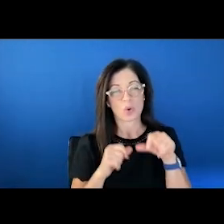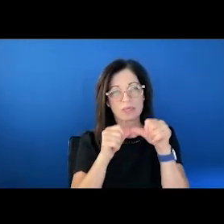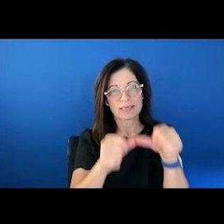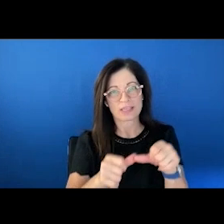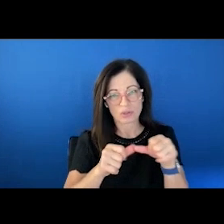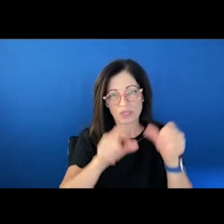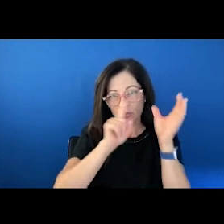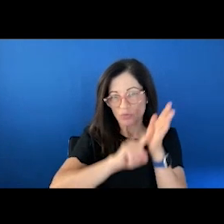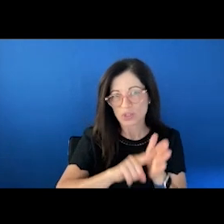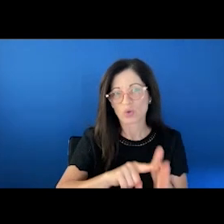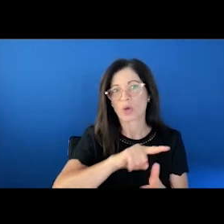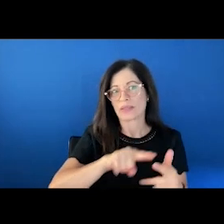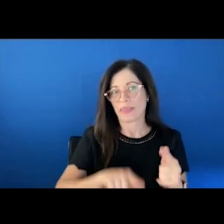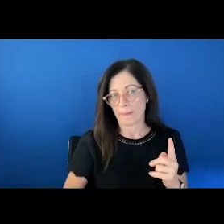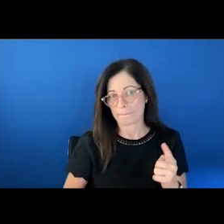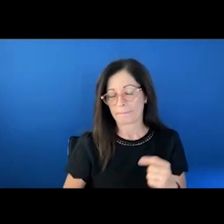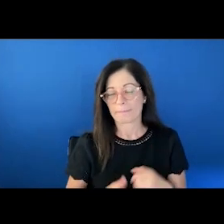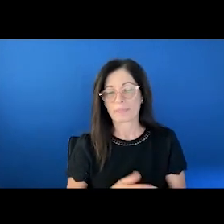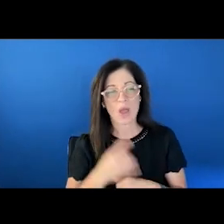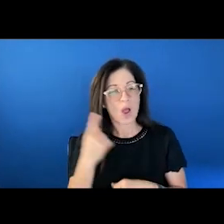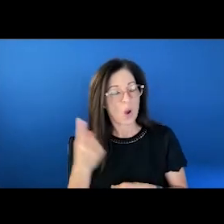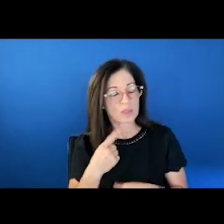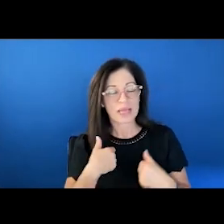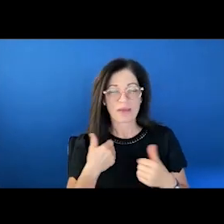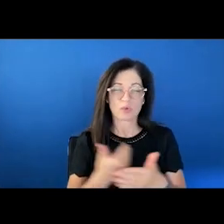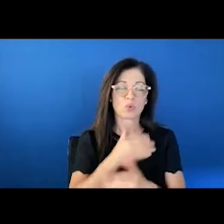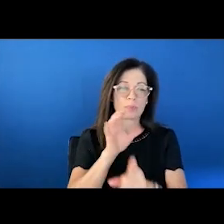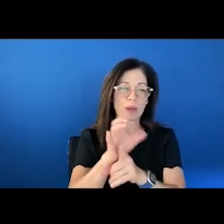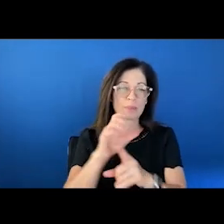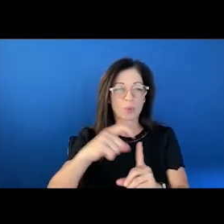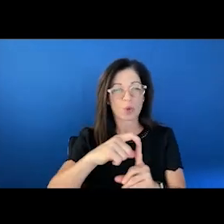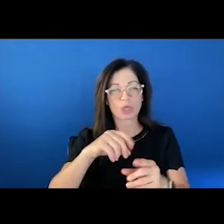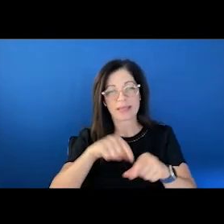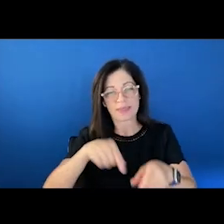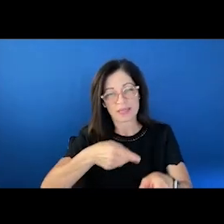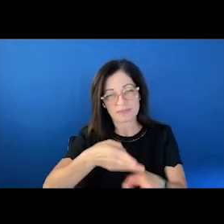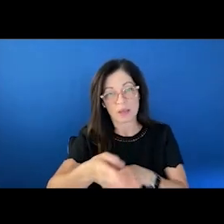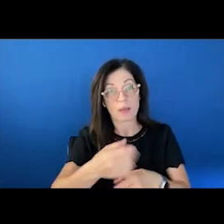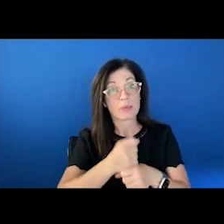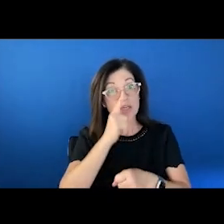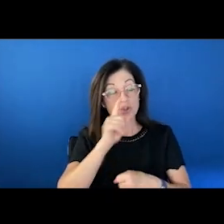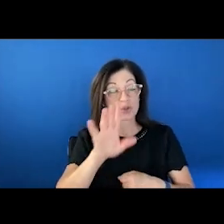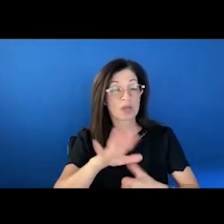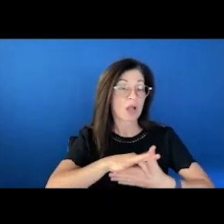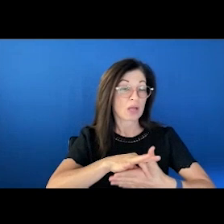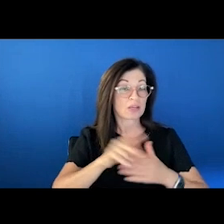There are always buzzwords in this field. Make sure the content you’re putting on your website